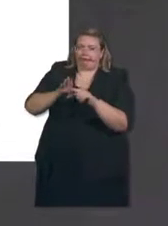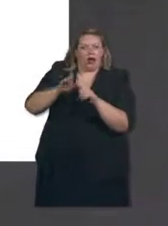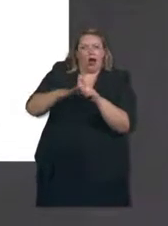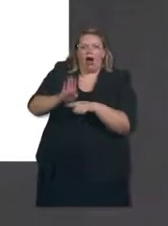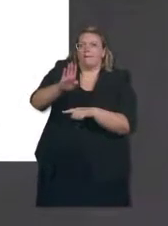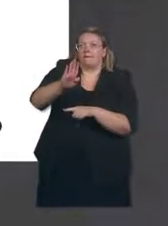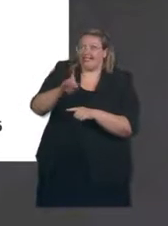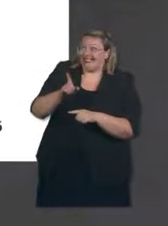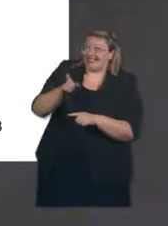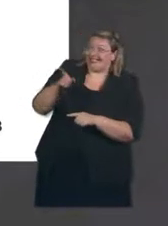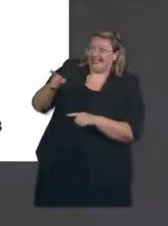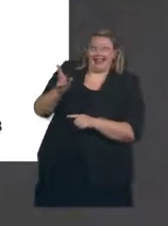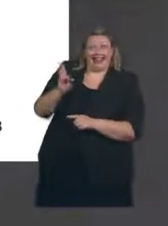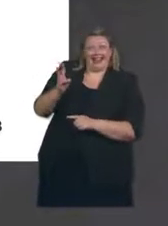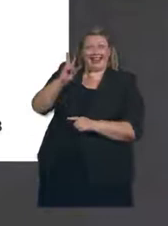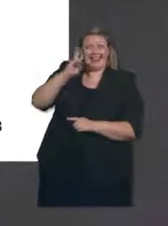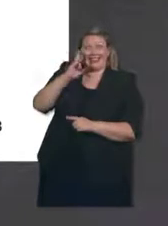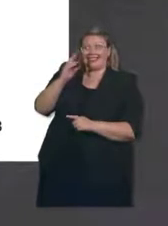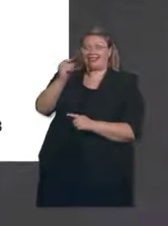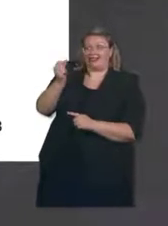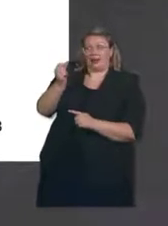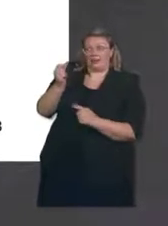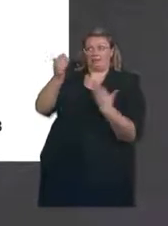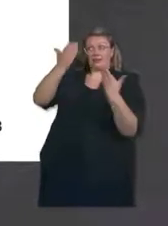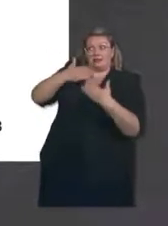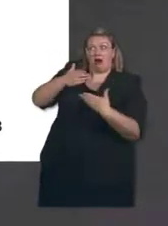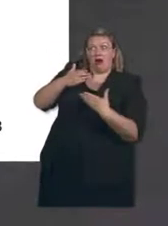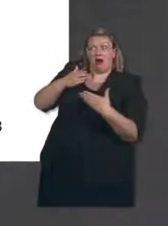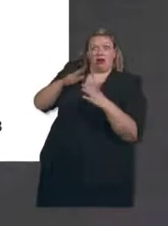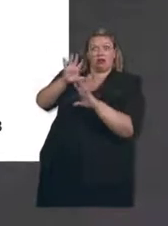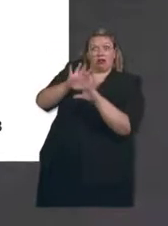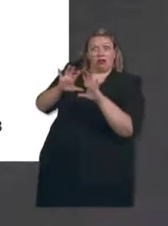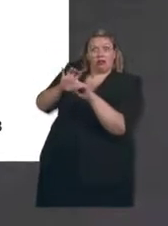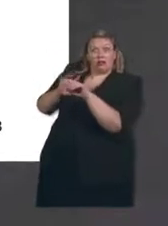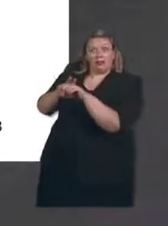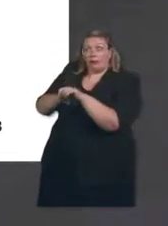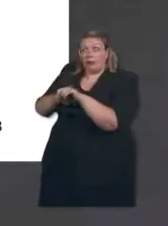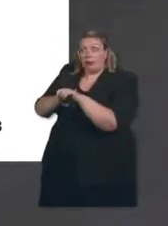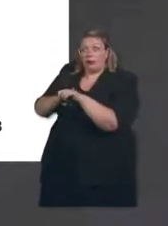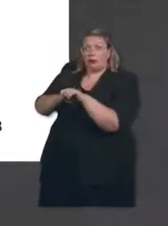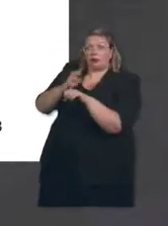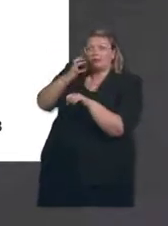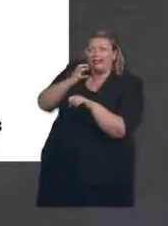Initially, relatively concentrated but now we can see this spreading across the whole country